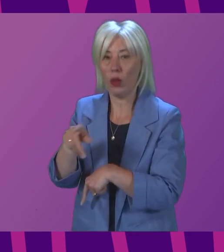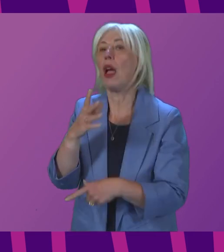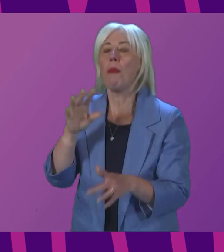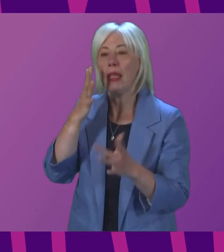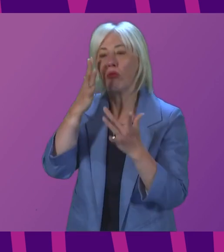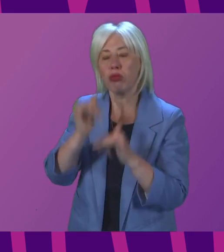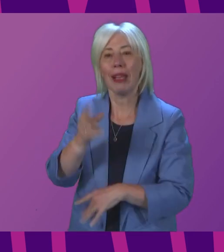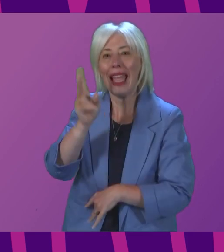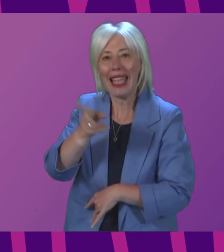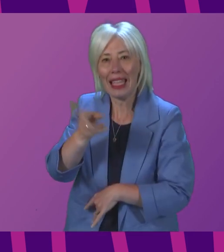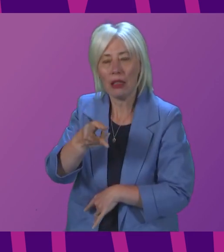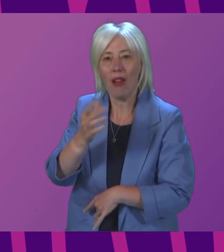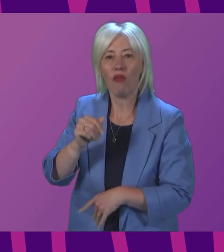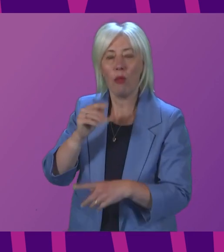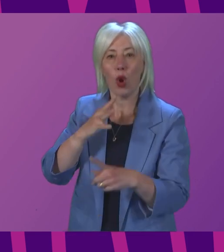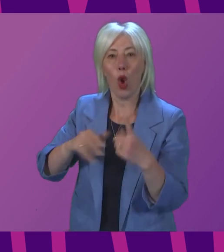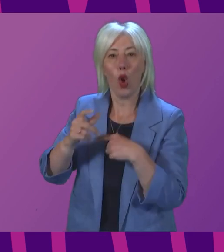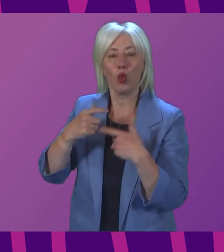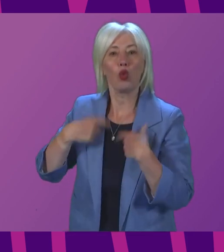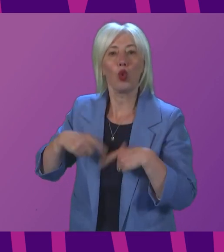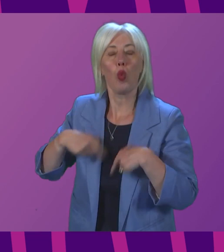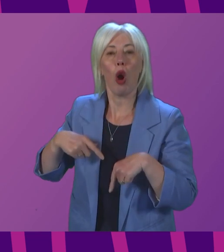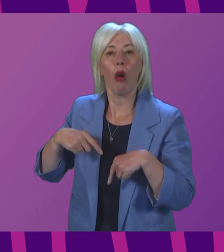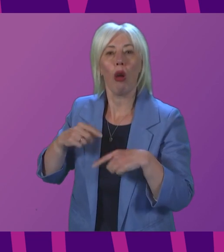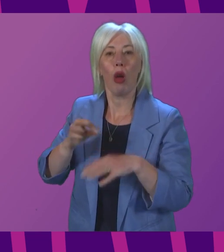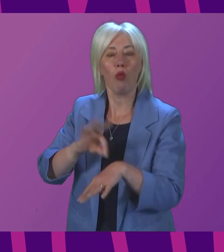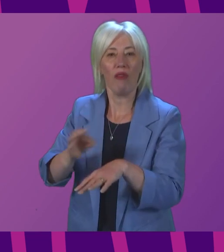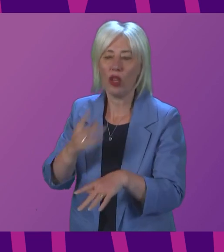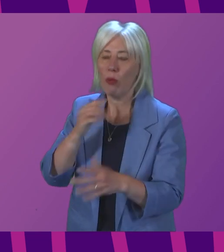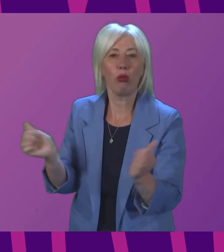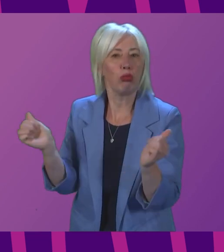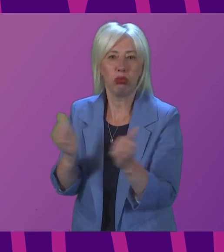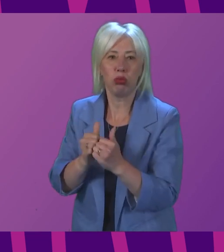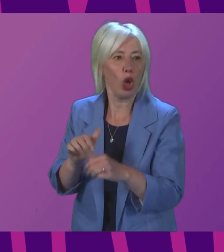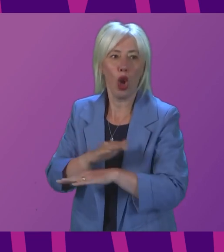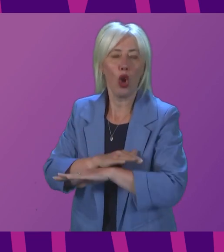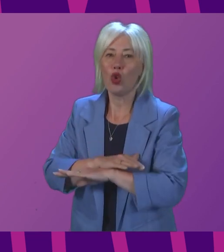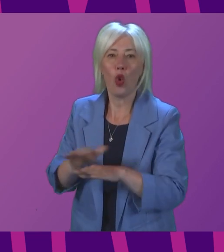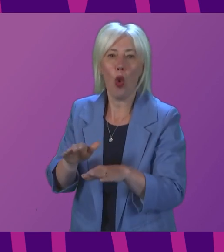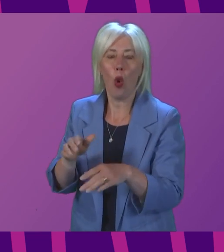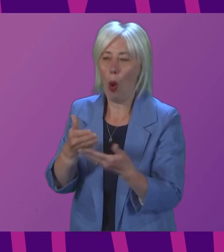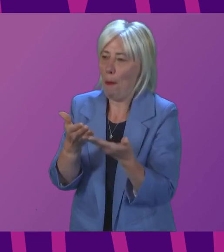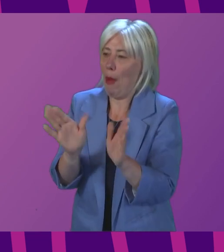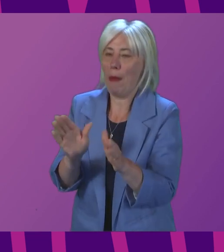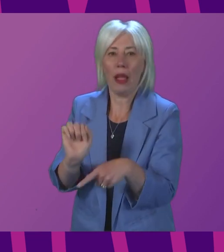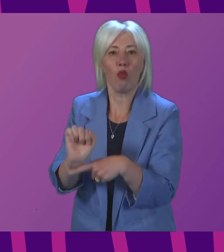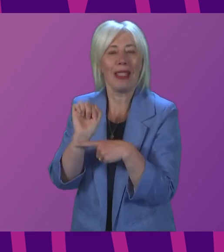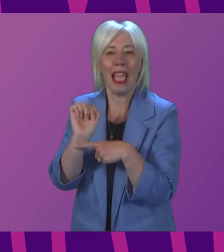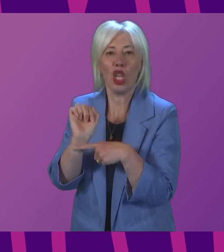checked by social work professionals, who have provided assurance, again, that no public protection issues have been identified.